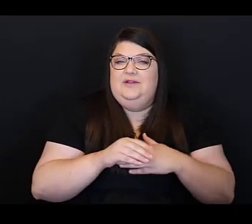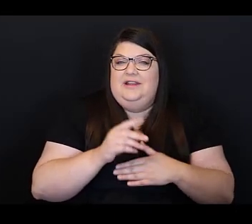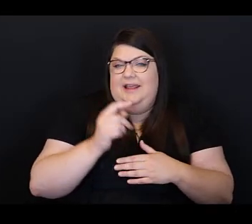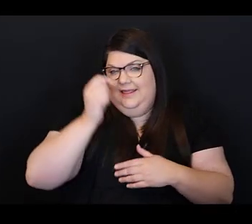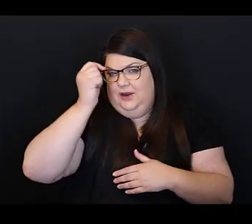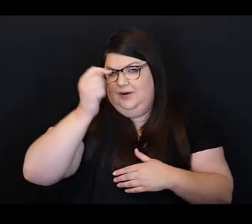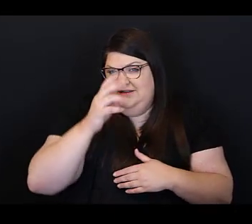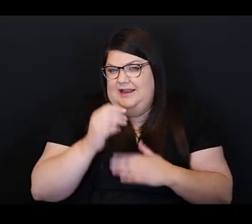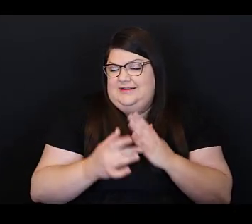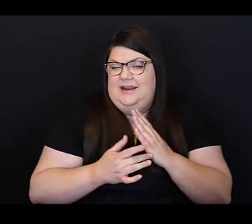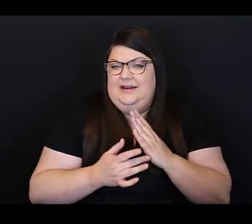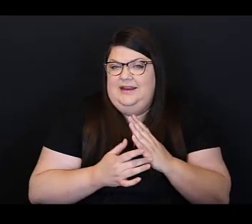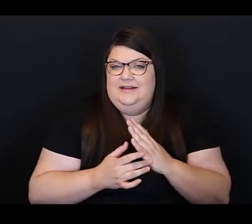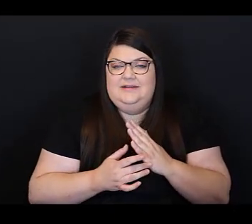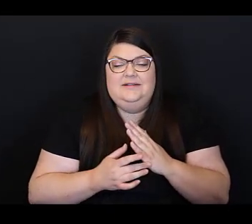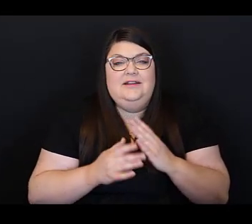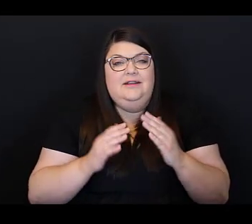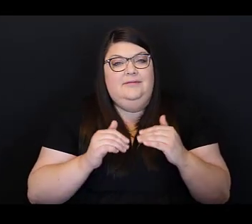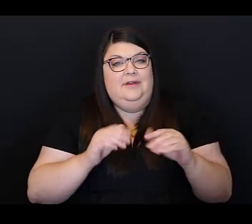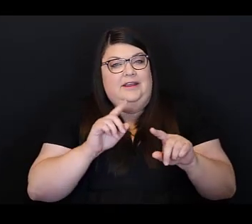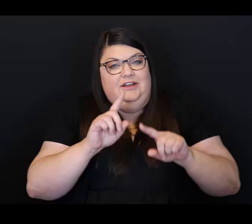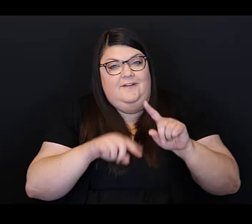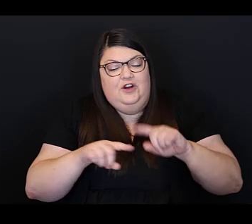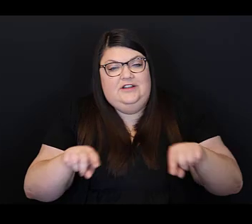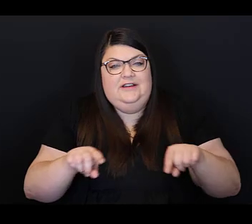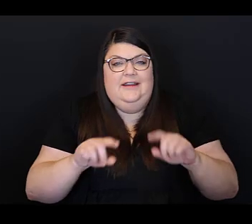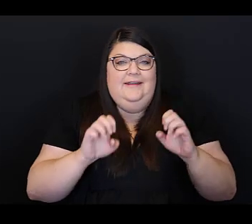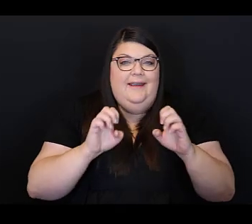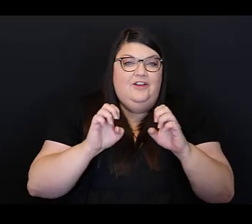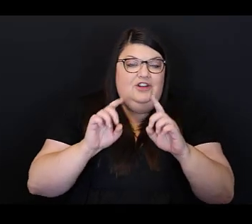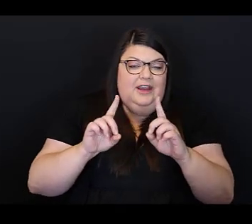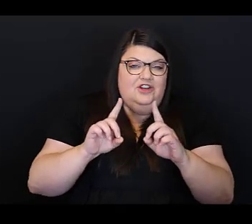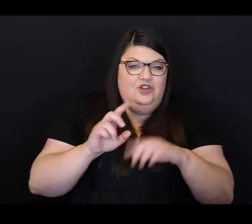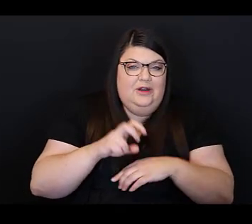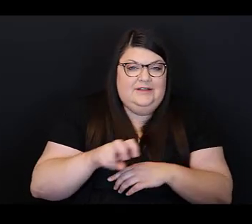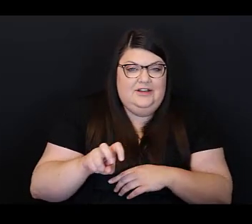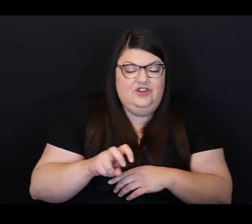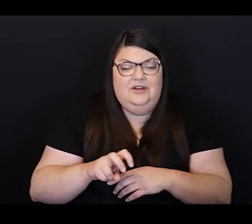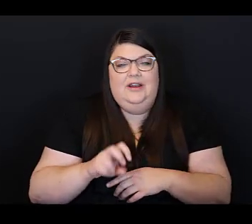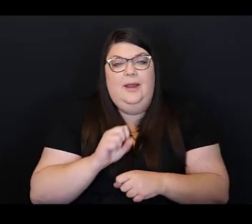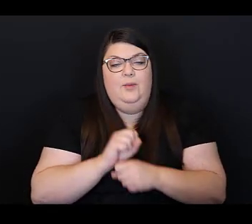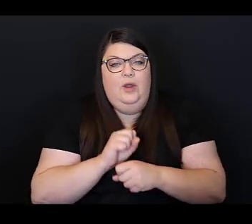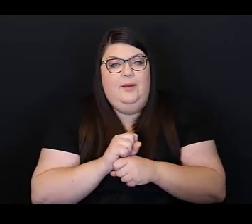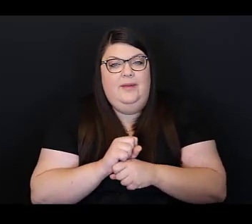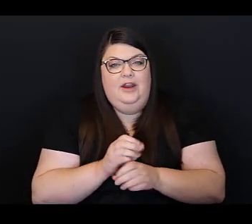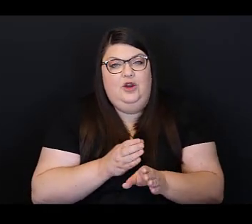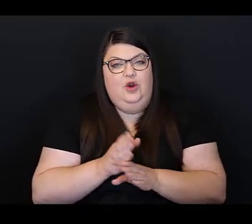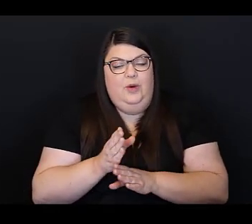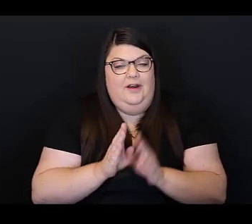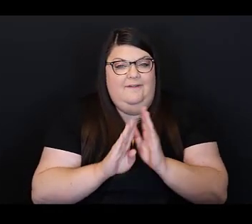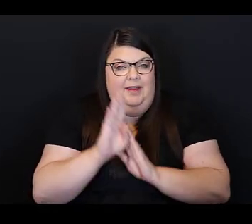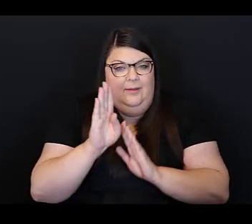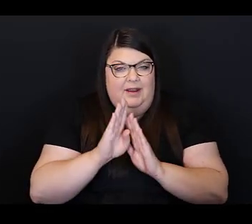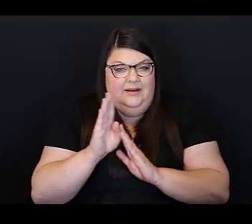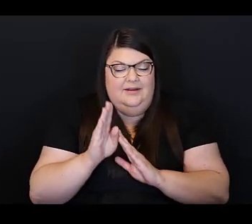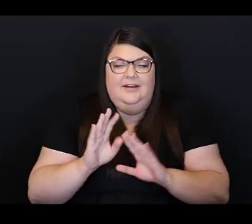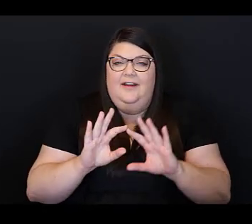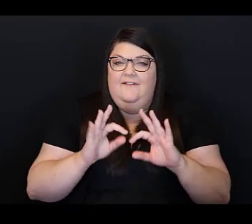techniques, diversity, education and transition, employment and career development, families,